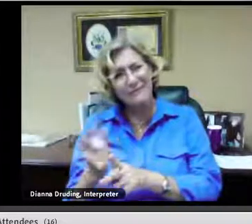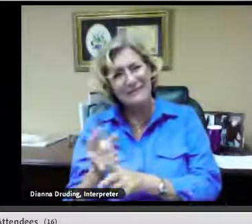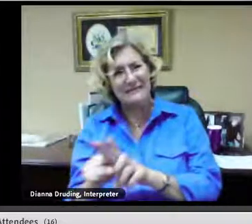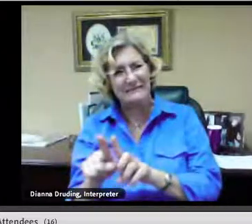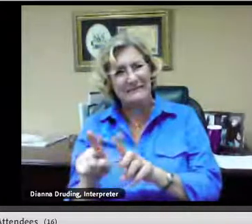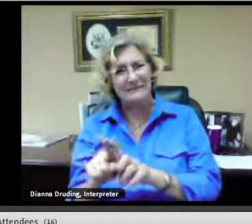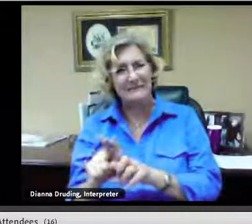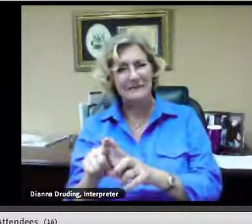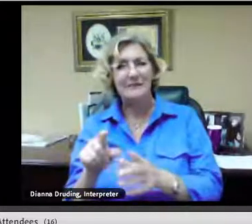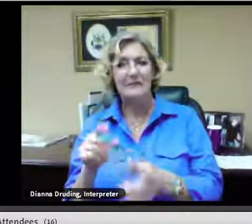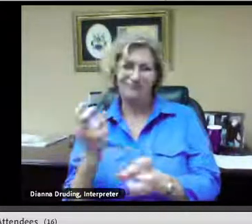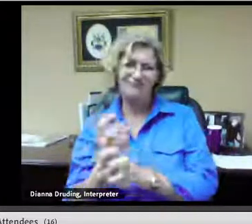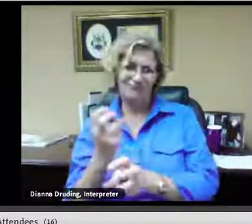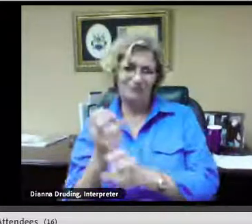So some words, they contain assumptions.